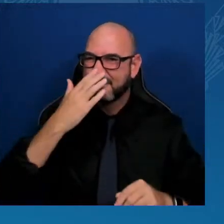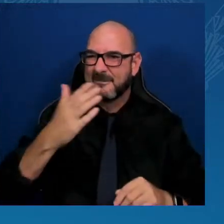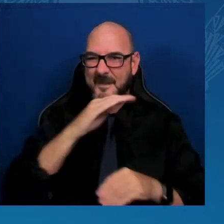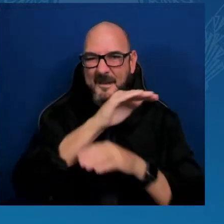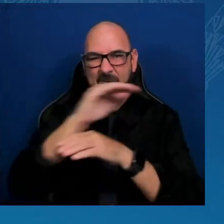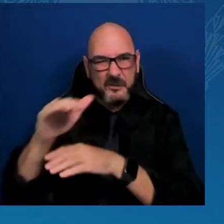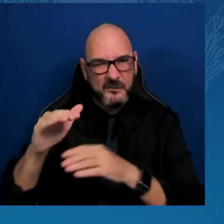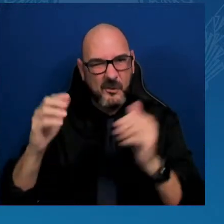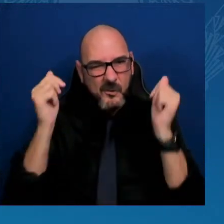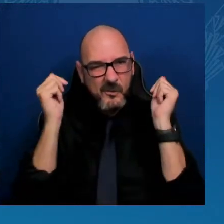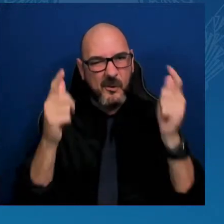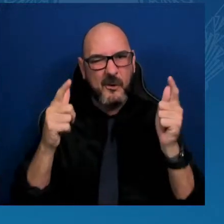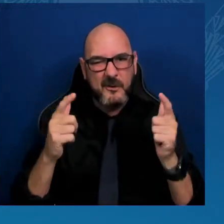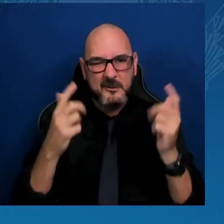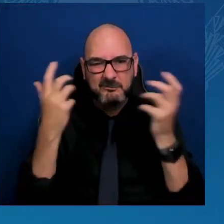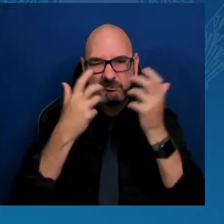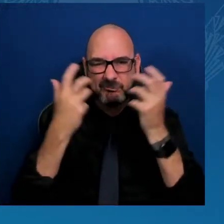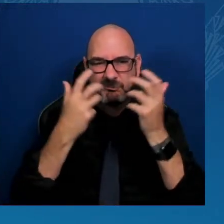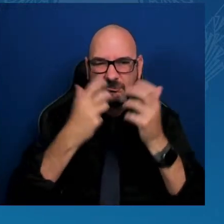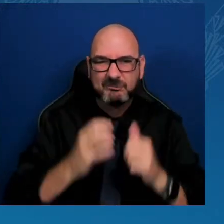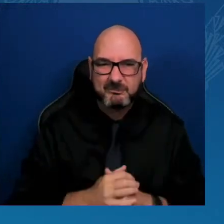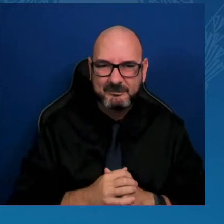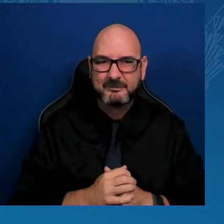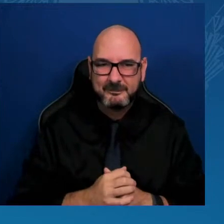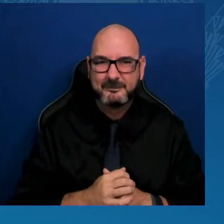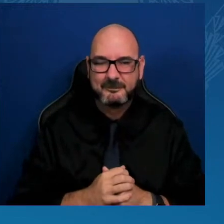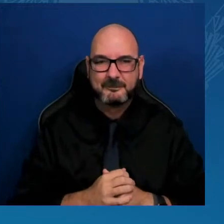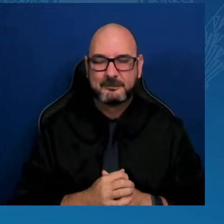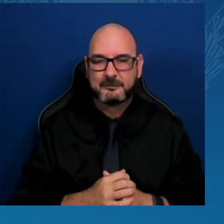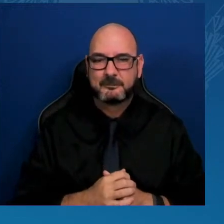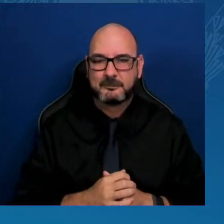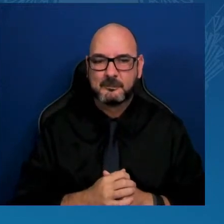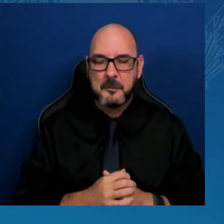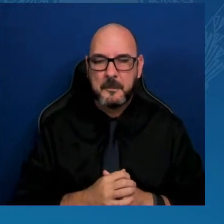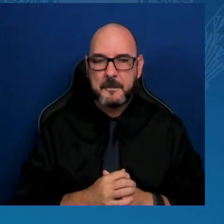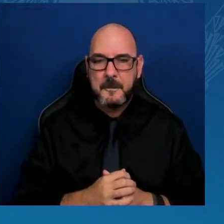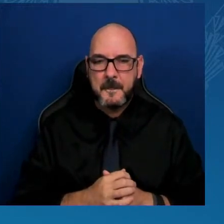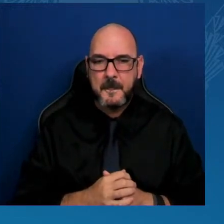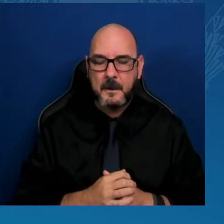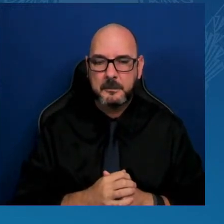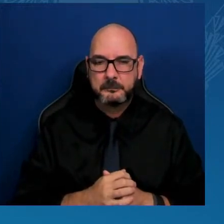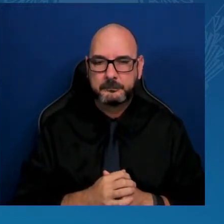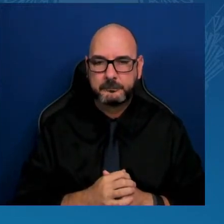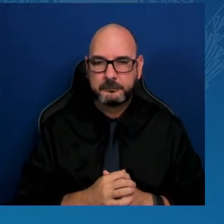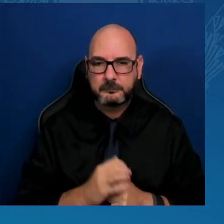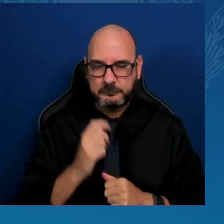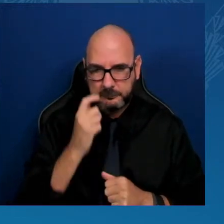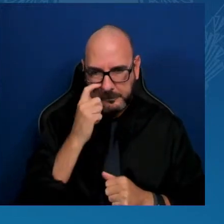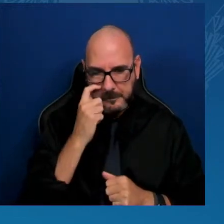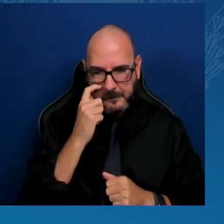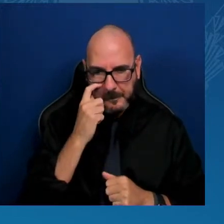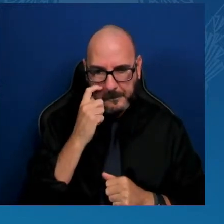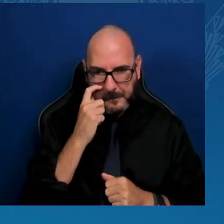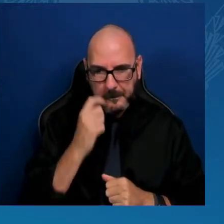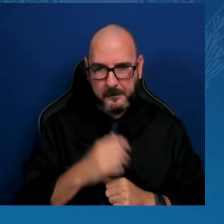Thank you. Good afternoon.